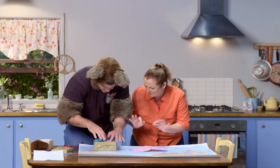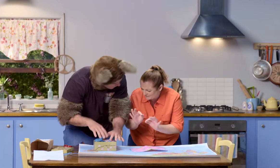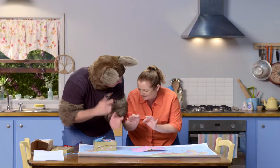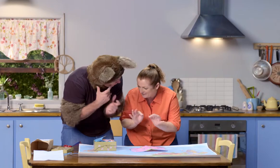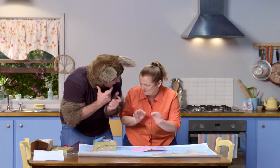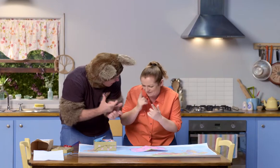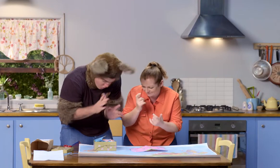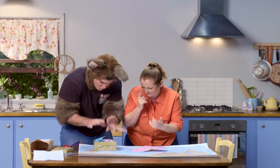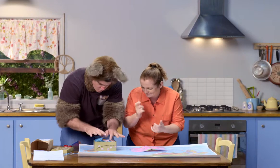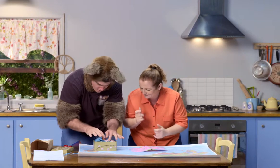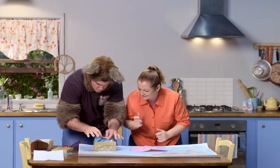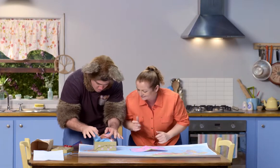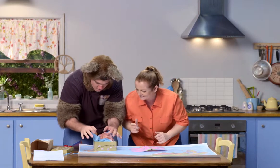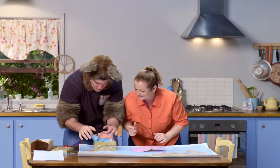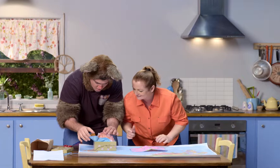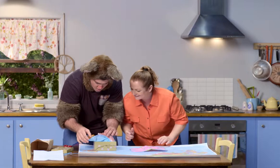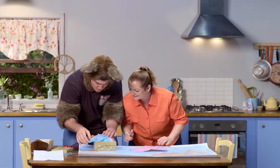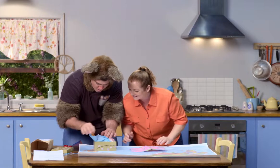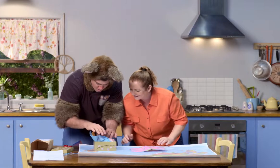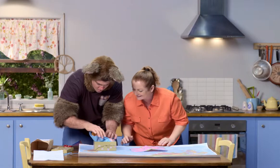Oh, unwrap it carefully. OK.